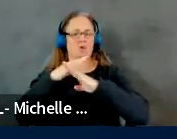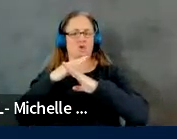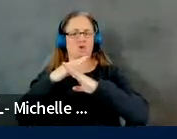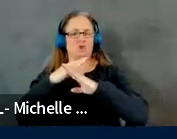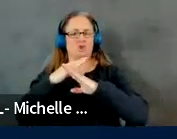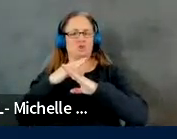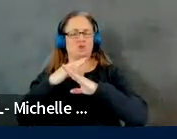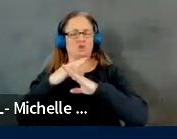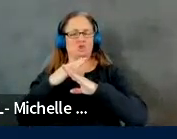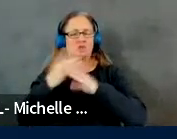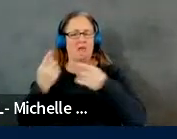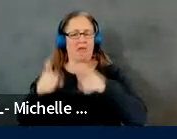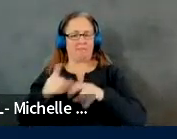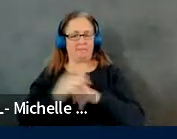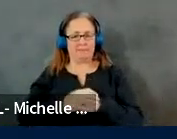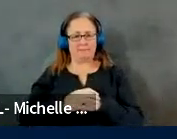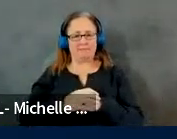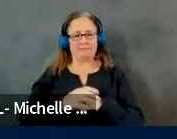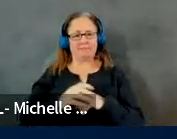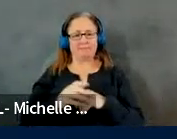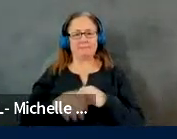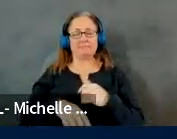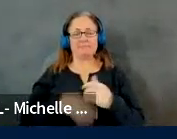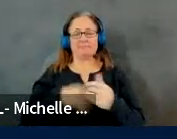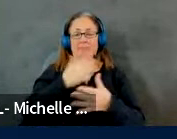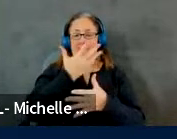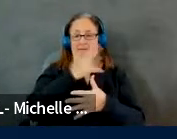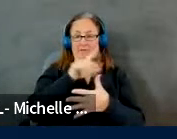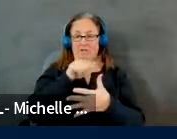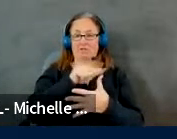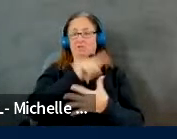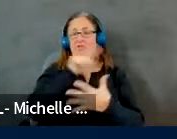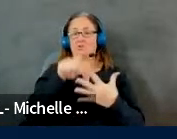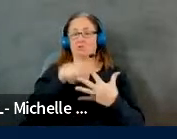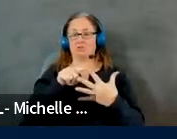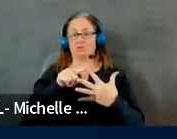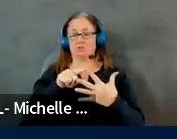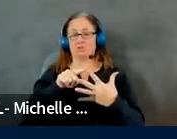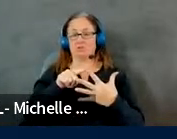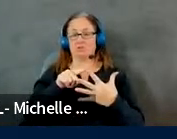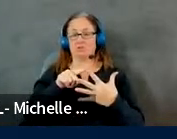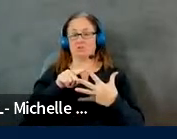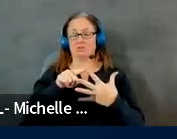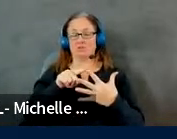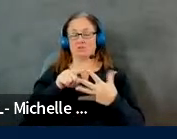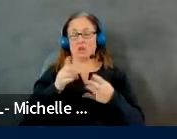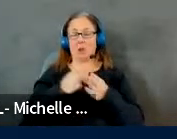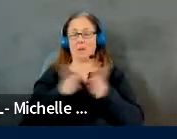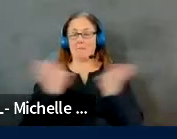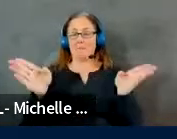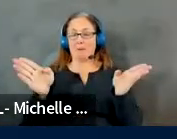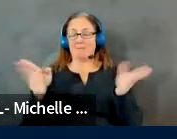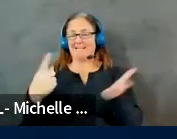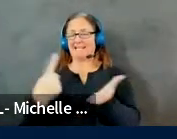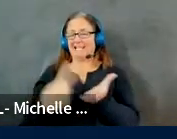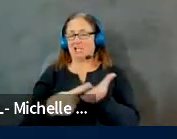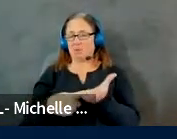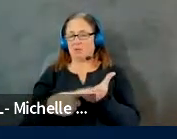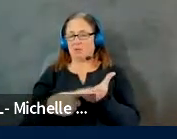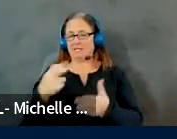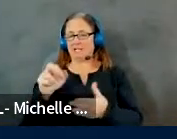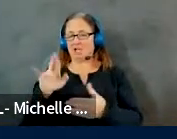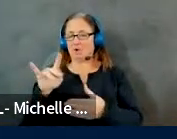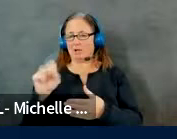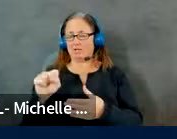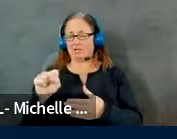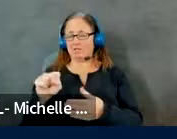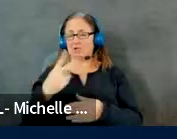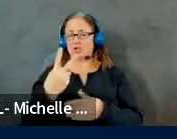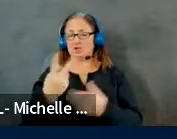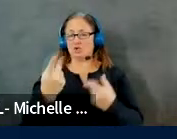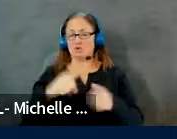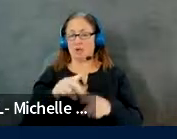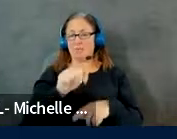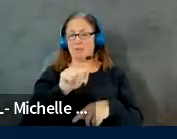presented? After that, we held a series of public hearings. Two of them took place on August 8,